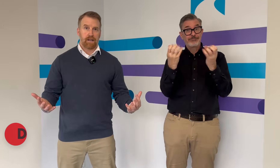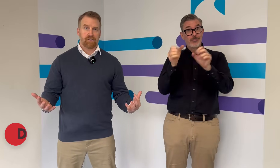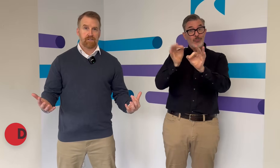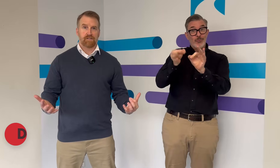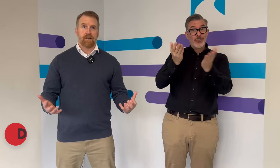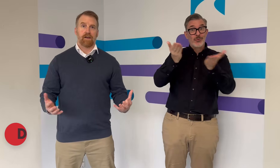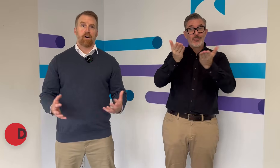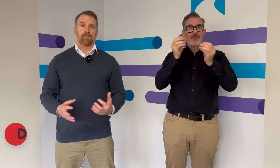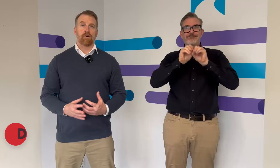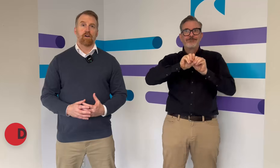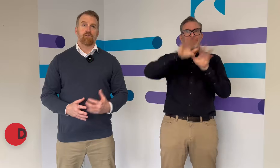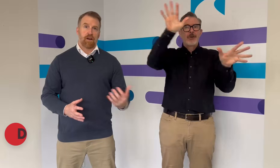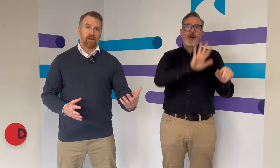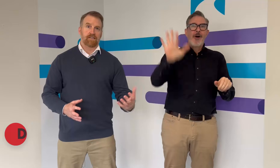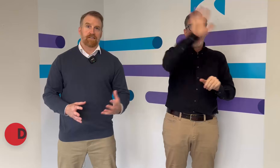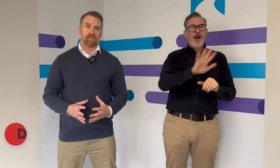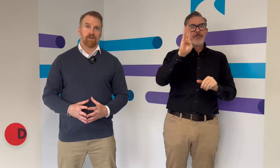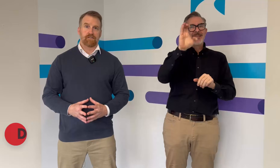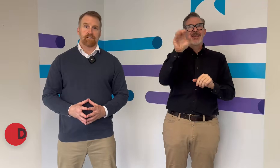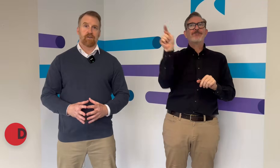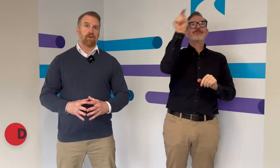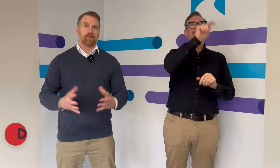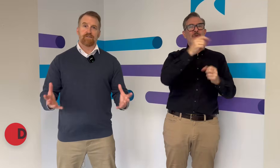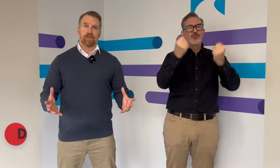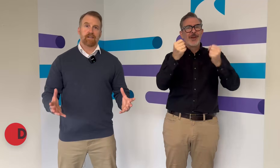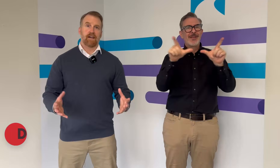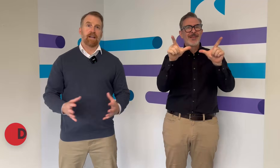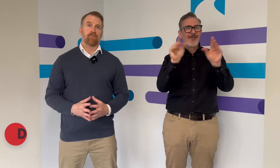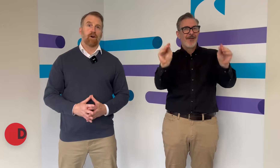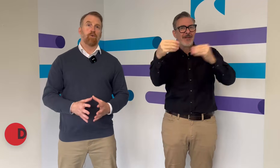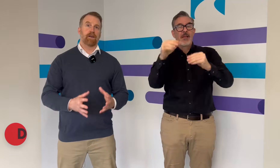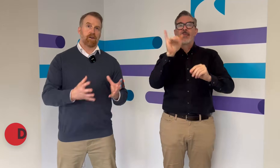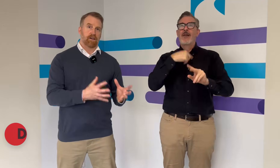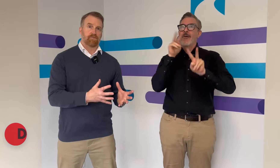at all of our office locations that offer driver licensing services. So that's really exciting